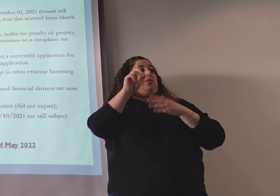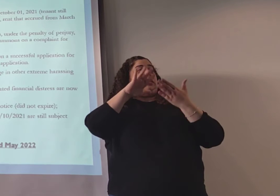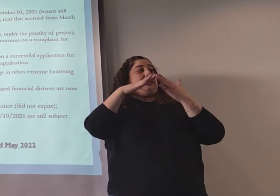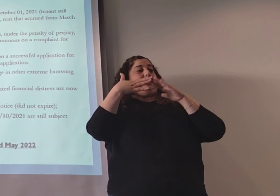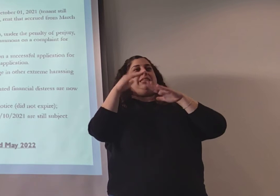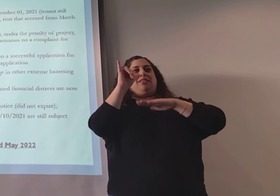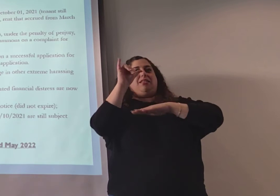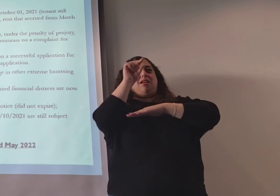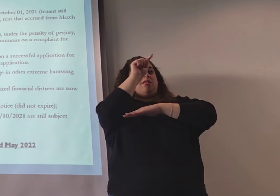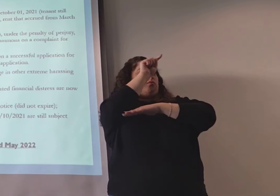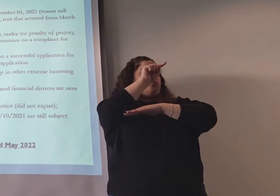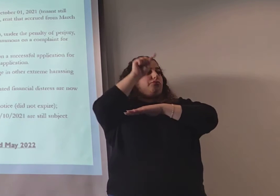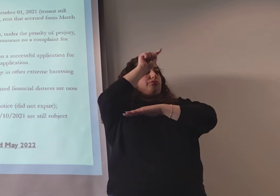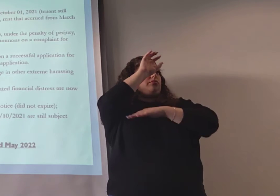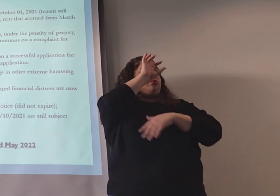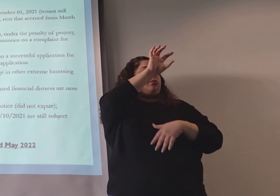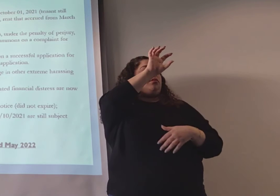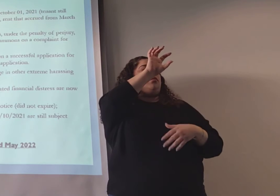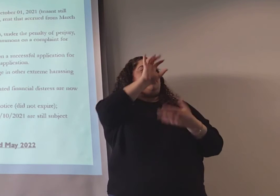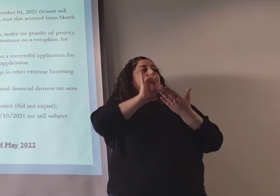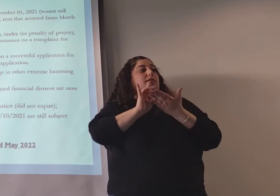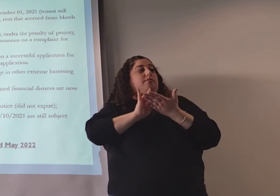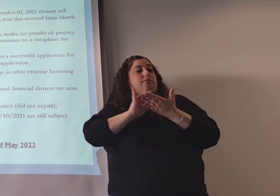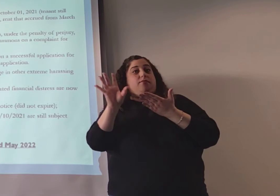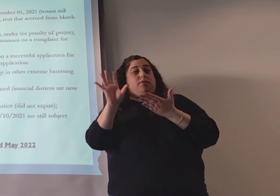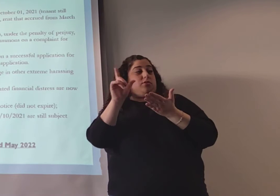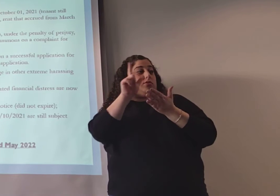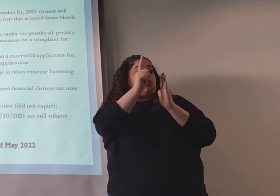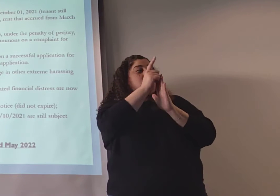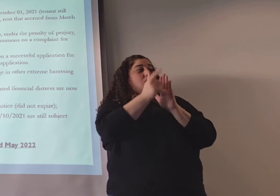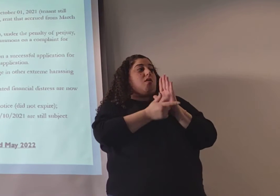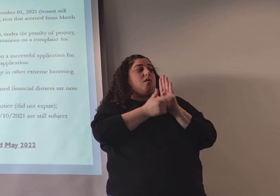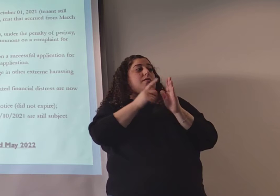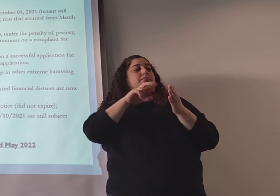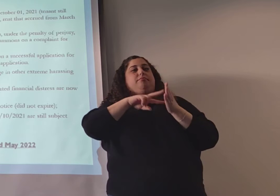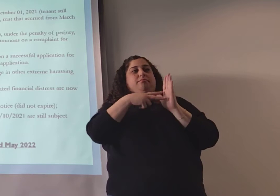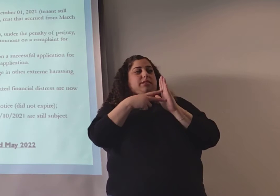And that becomes effective May 19th, 2022.